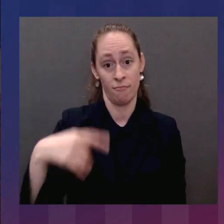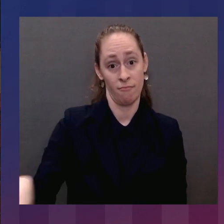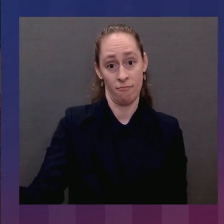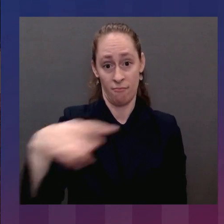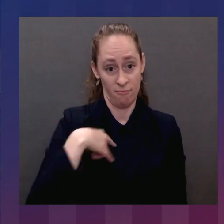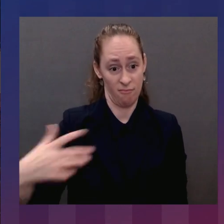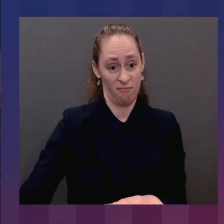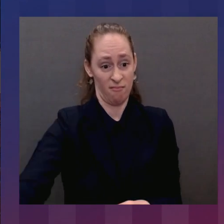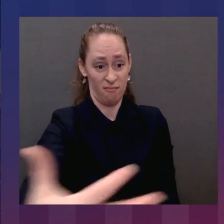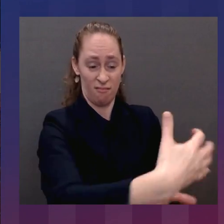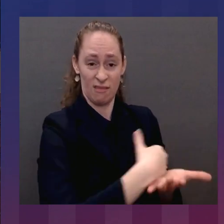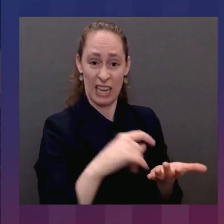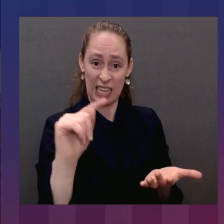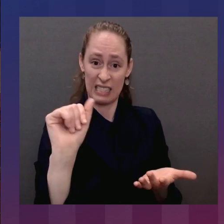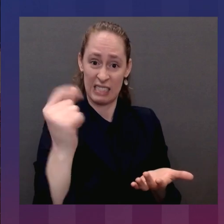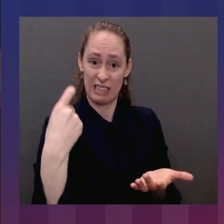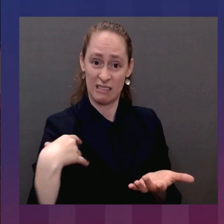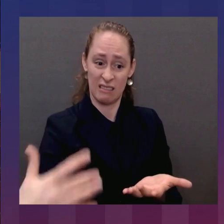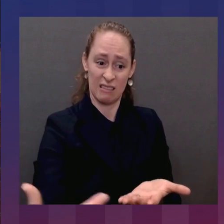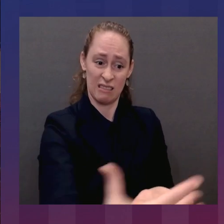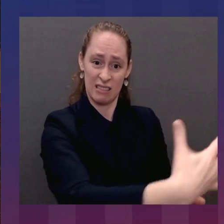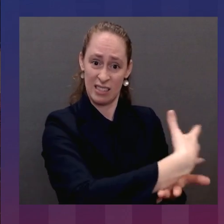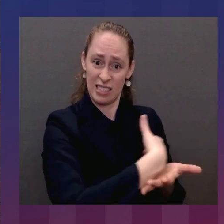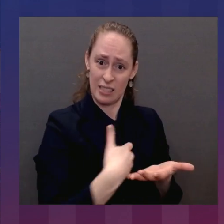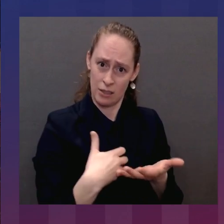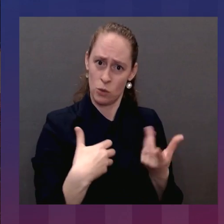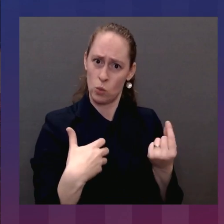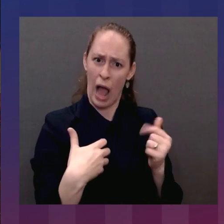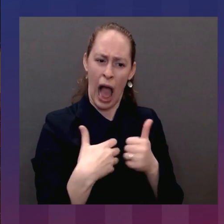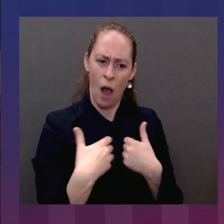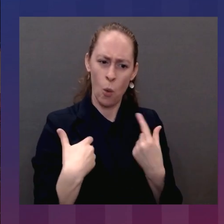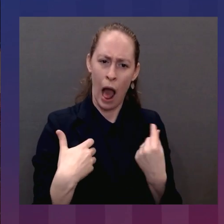buy American products to support American jobs.